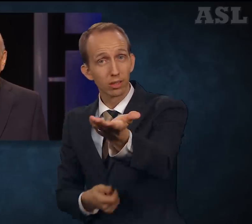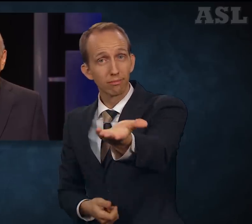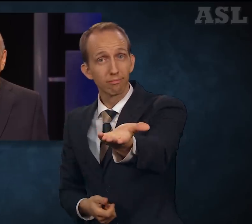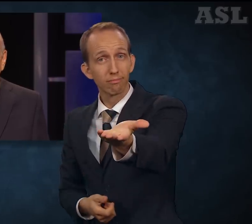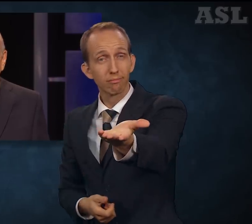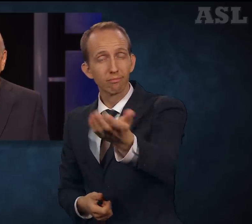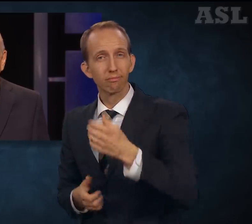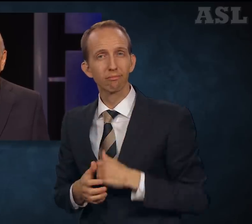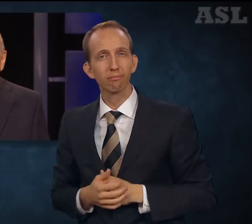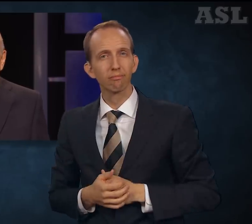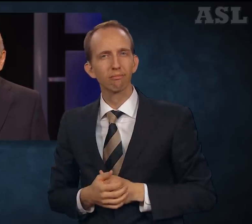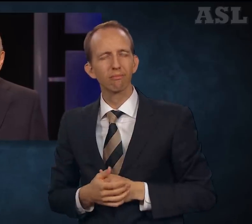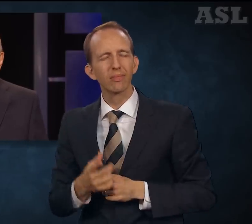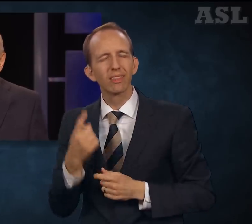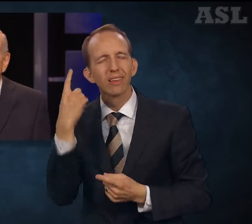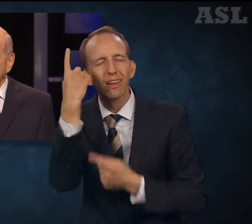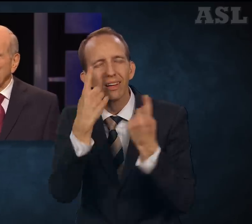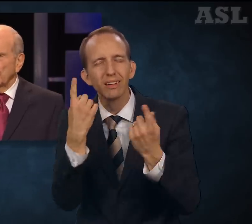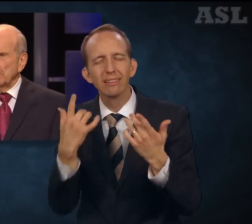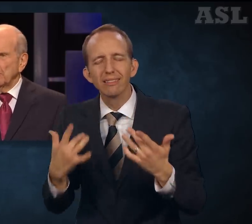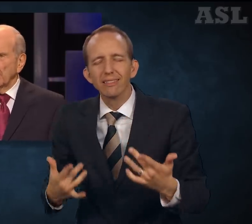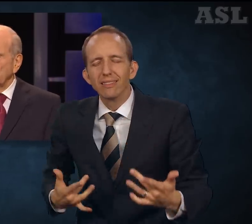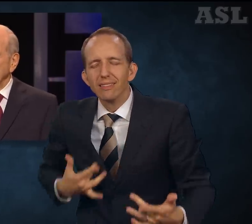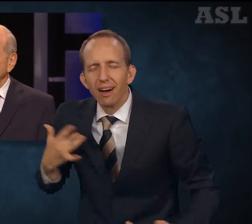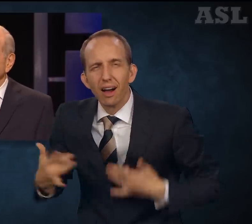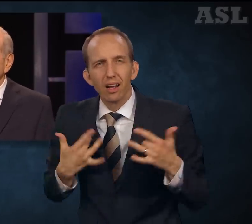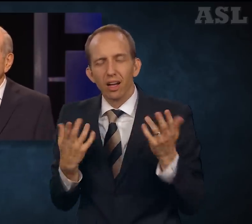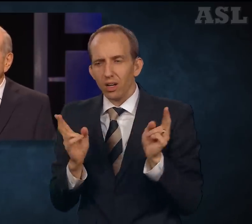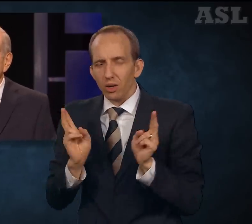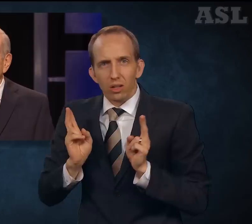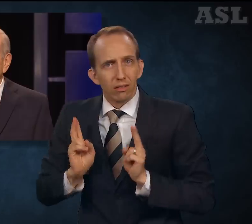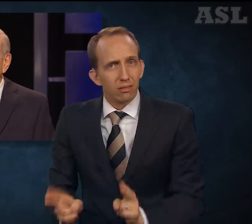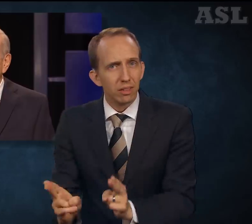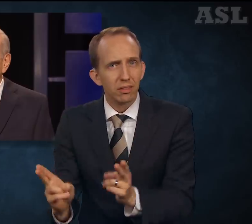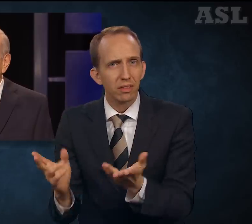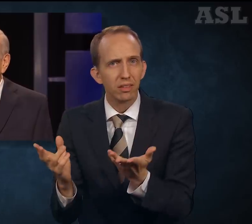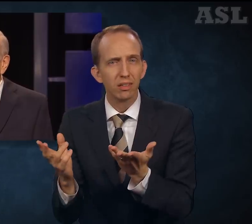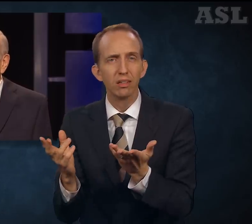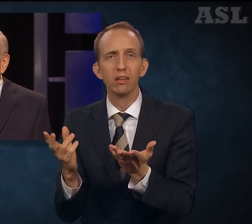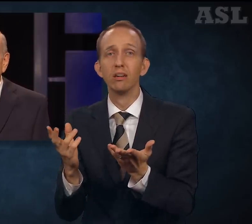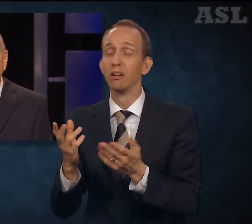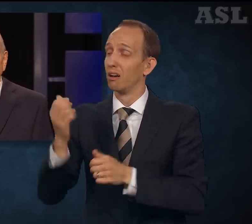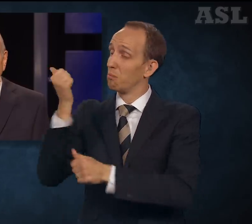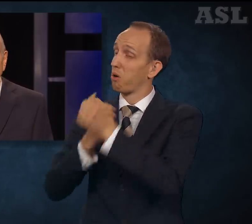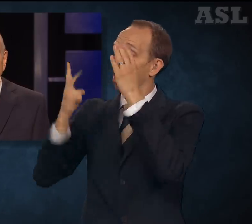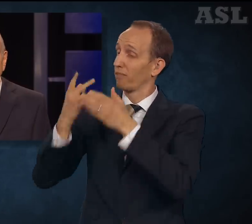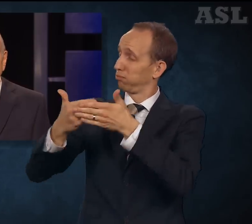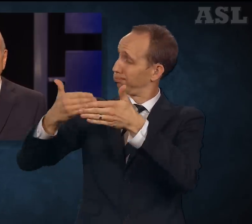JUST THINK OF THE EXCITEMENT